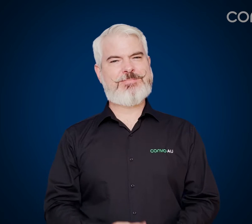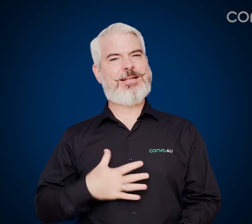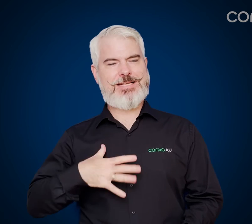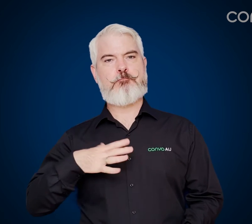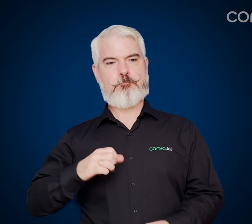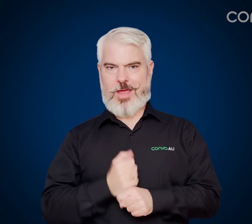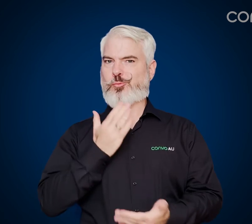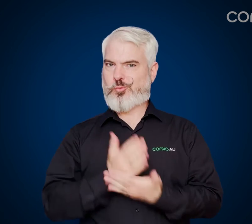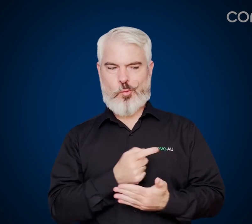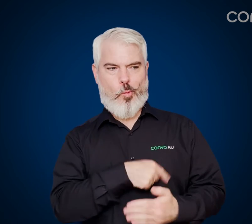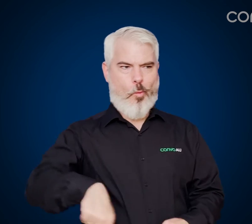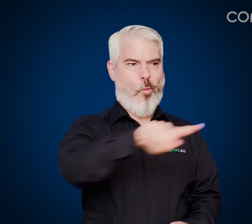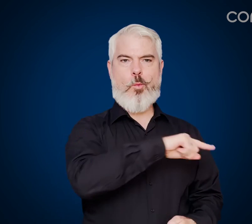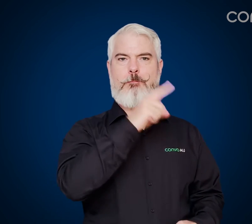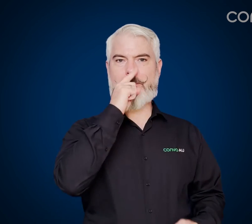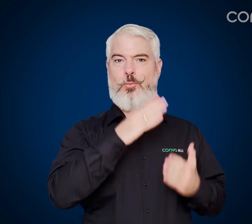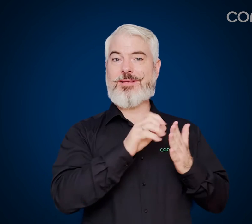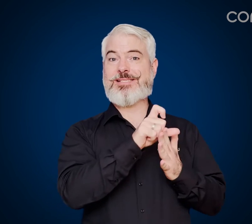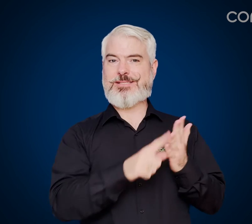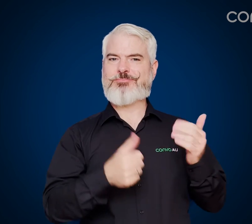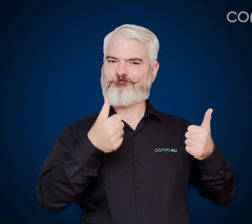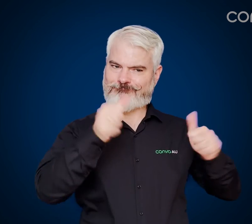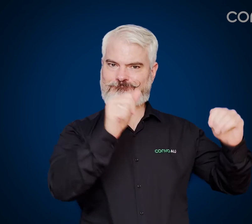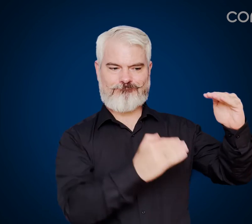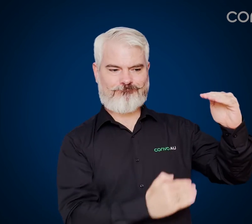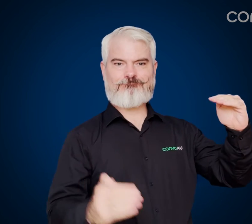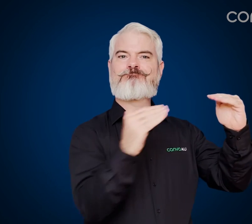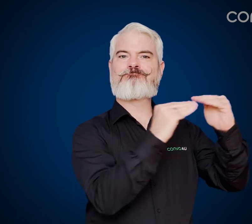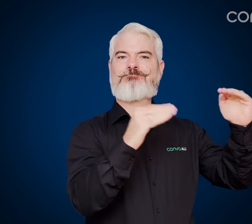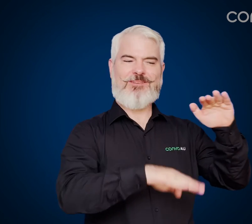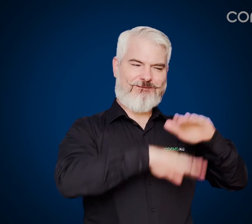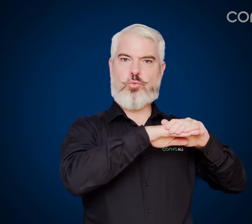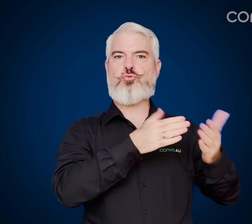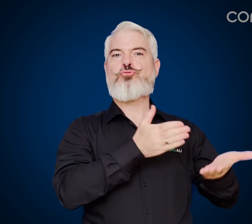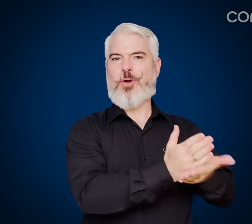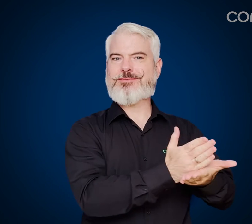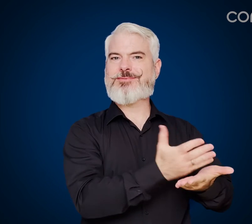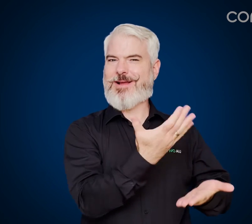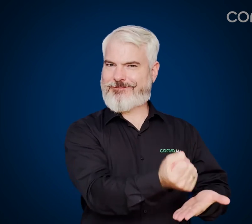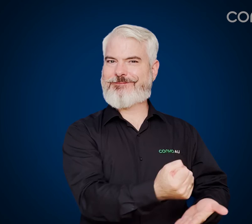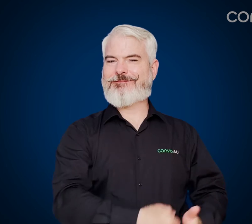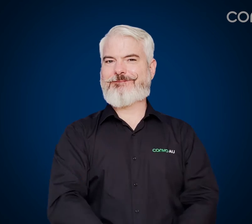and more work needs to be done to give all people with disability in Australia their full rights.